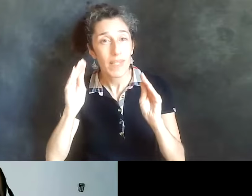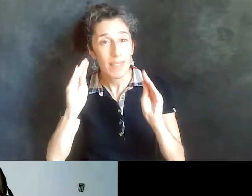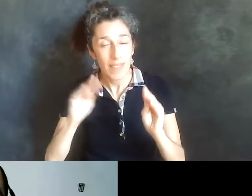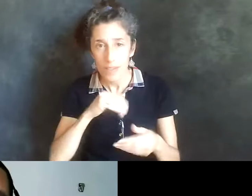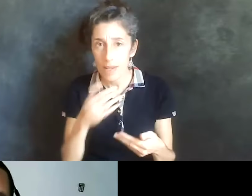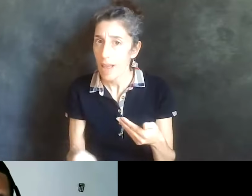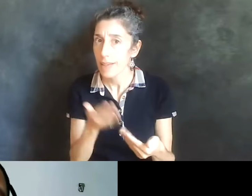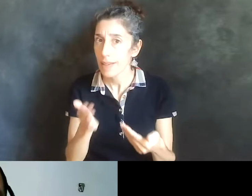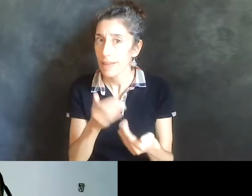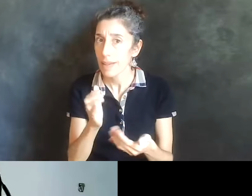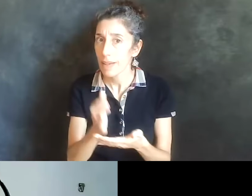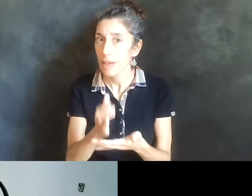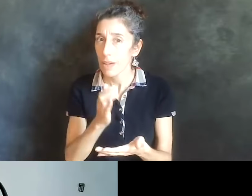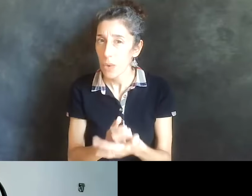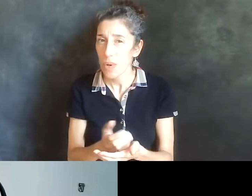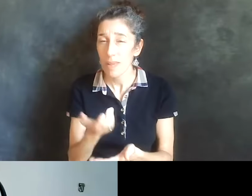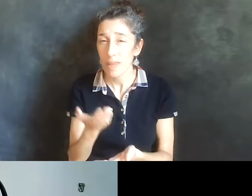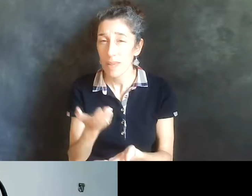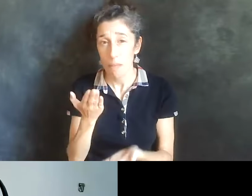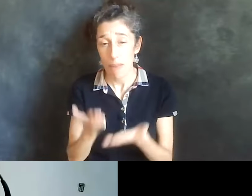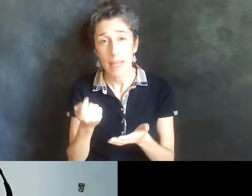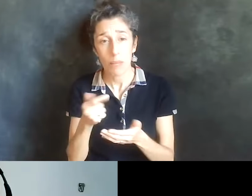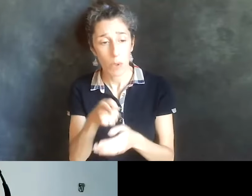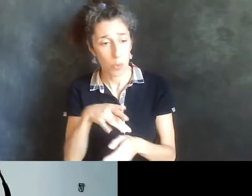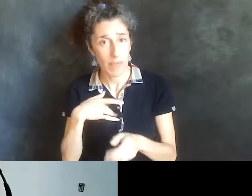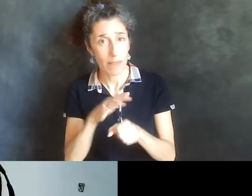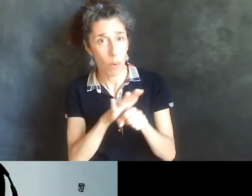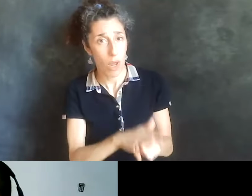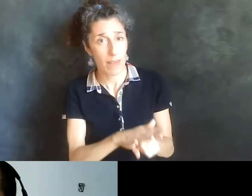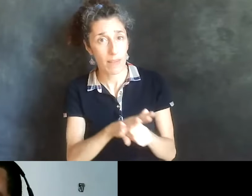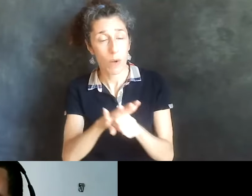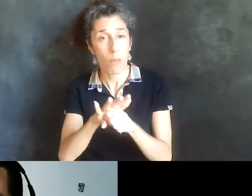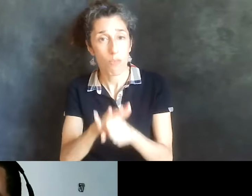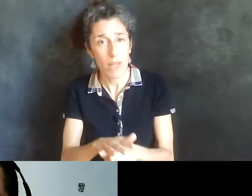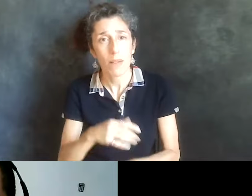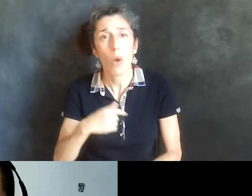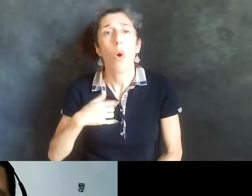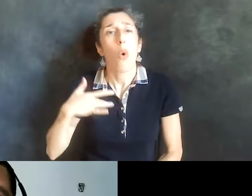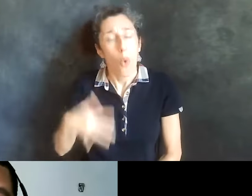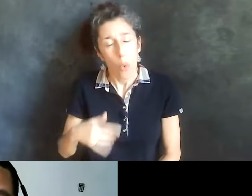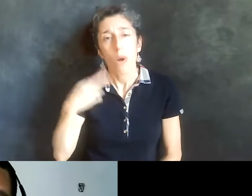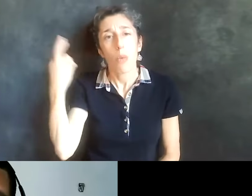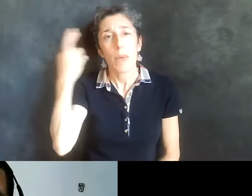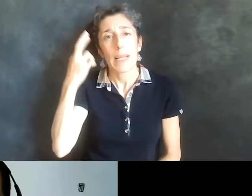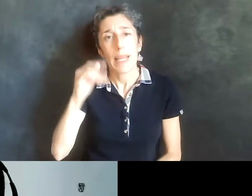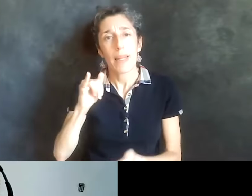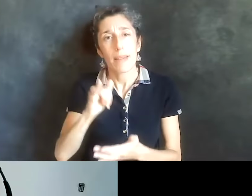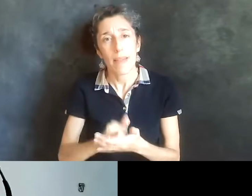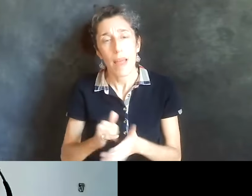their—your voices matter and by me teaching and saying this is what's correct and not correct,